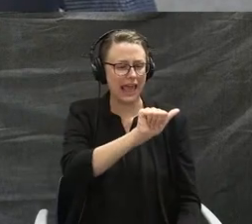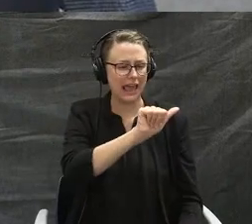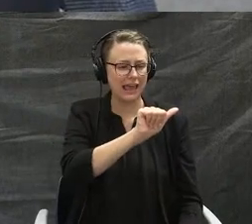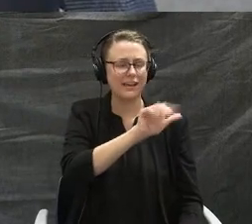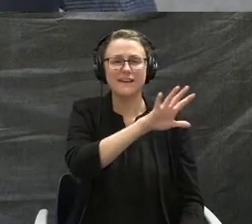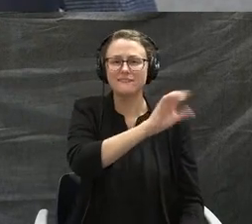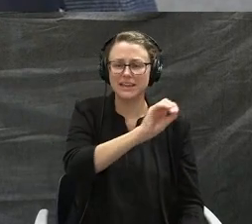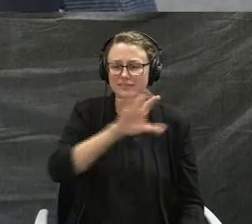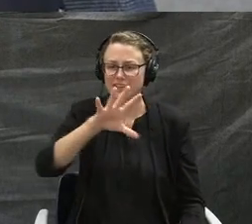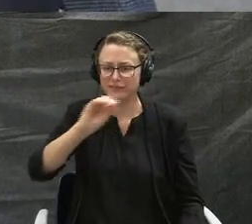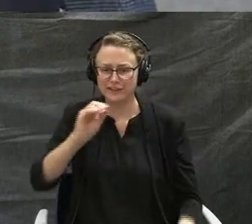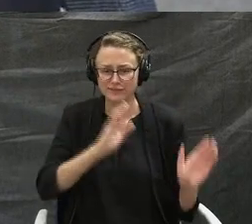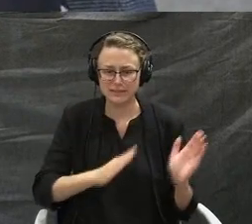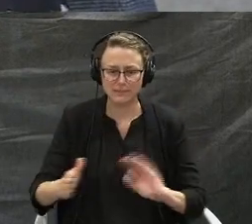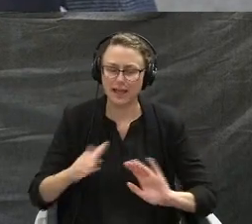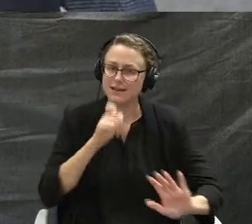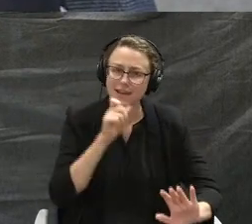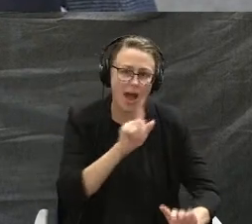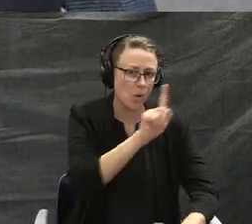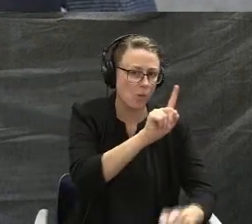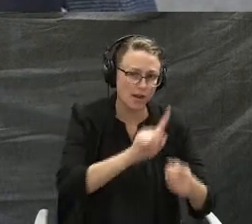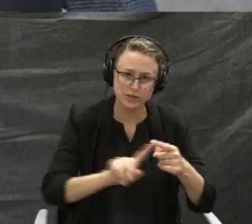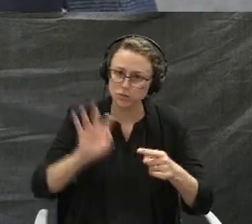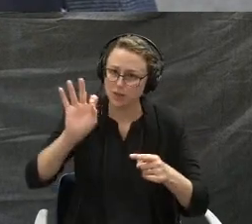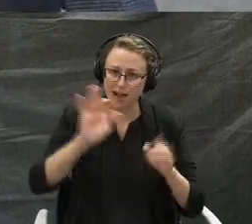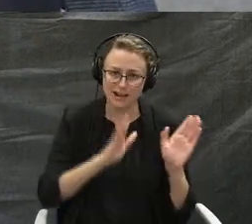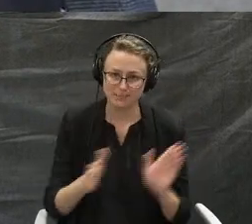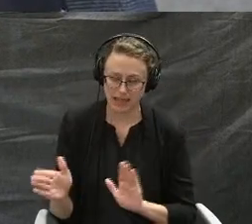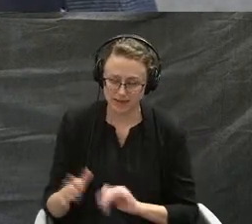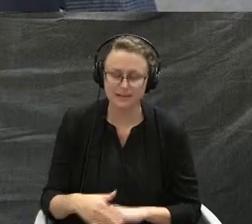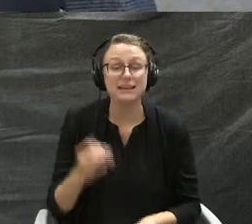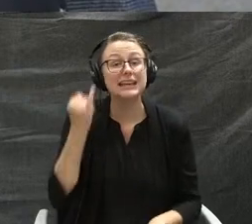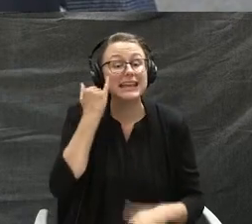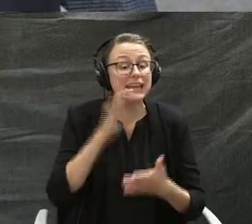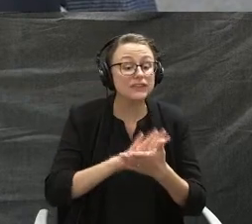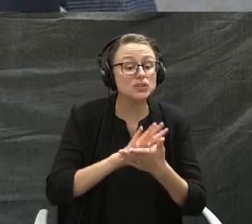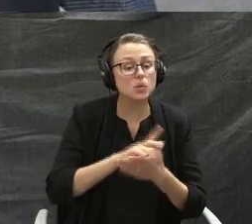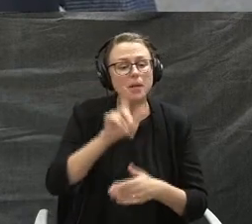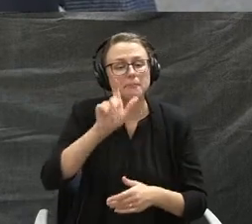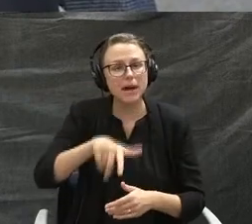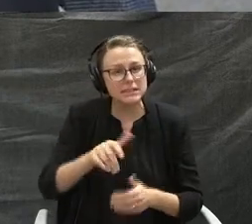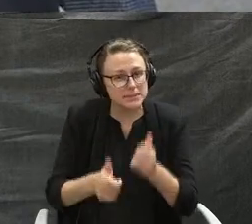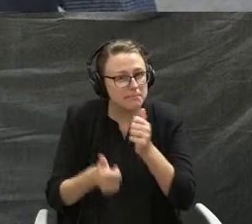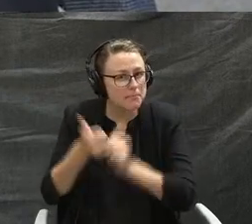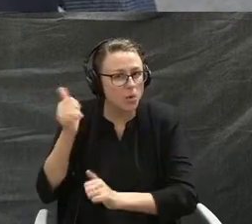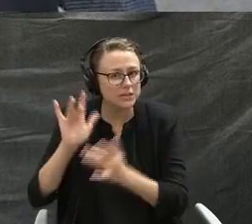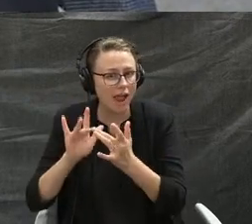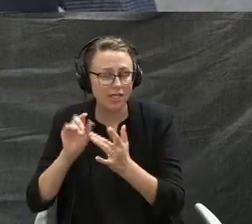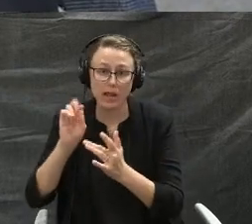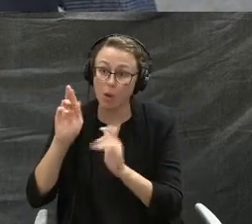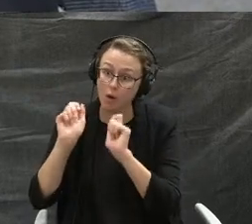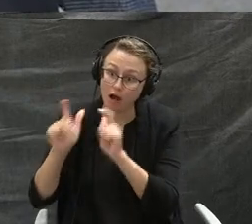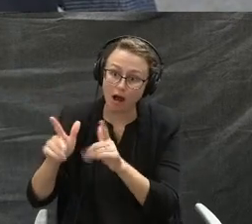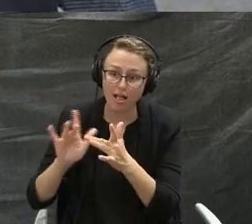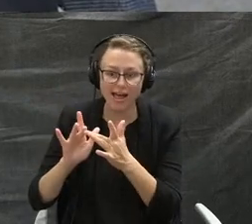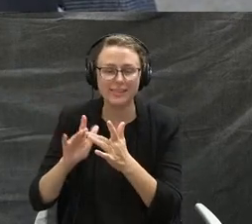plan. If school must be all or mostly online, I would like to have the opportunity to work with his counselor to get a new